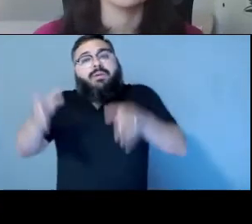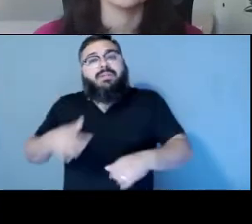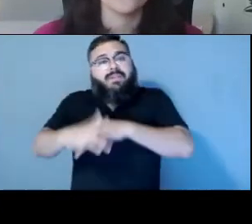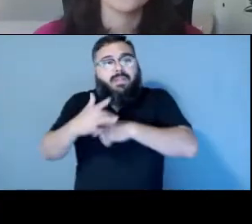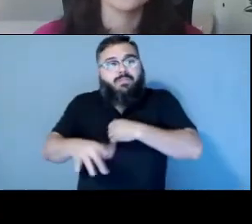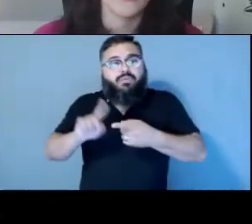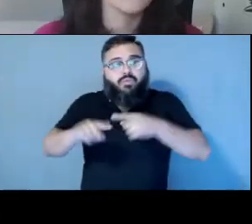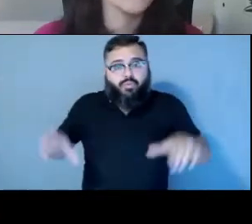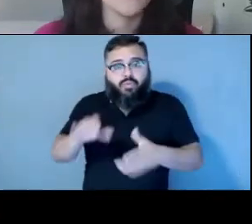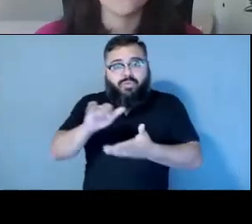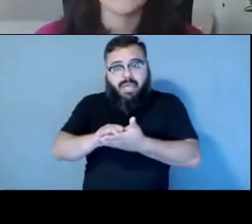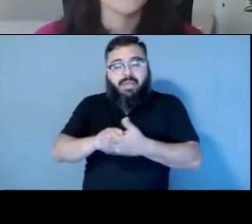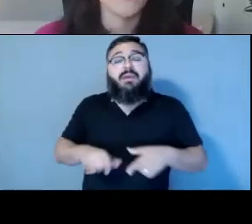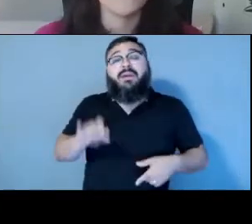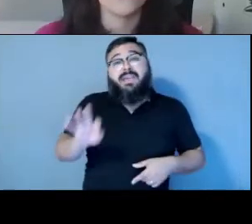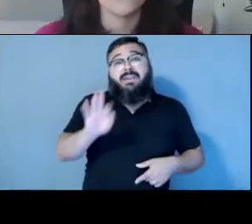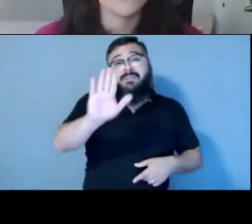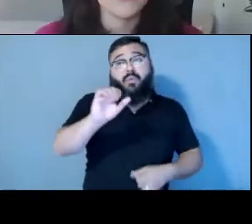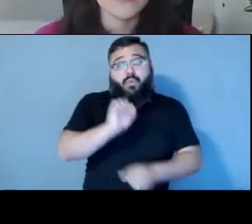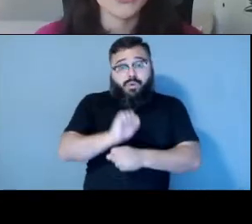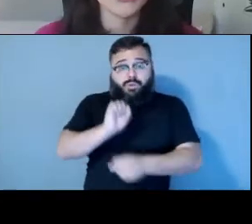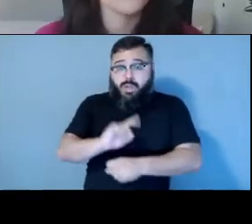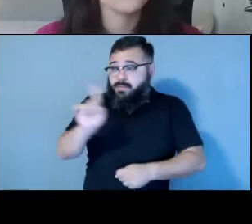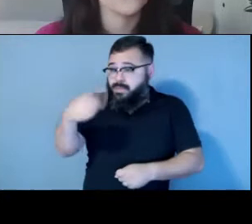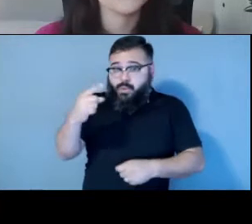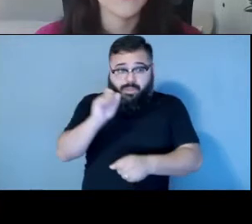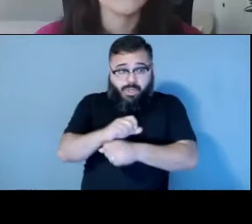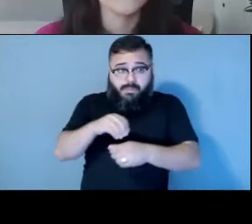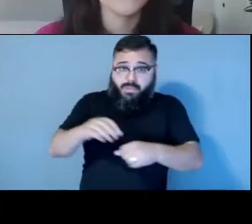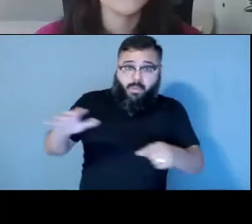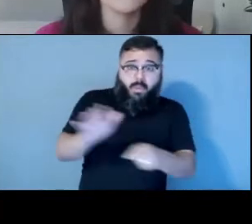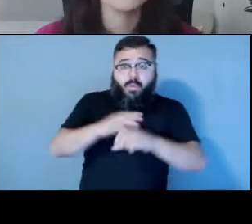If your job is the only job in the whole organization that performs that function,